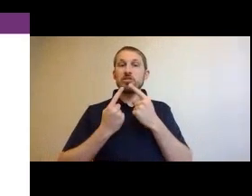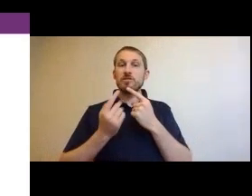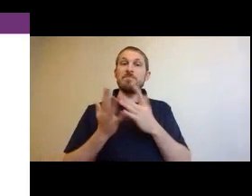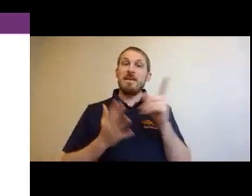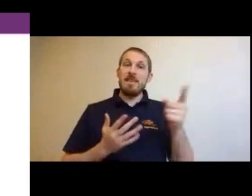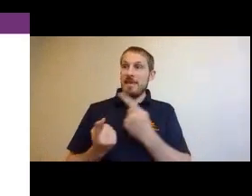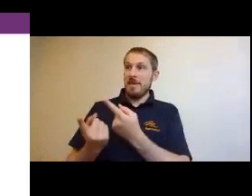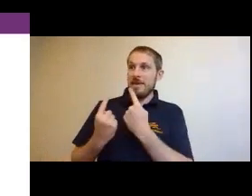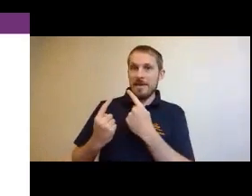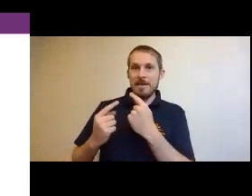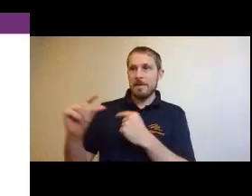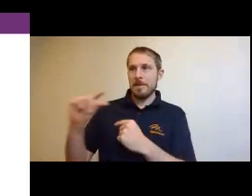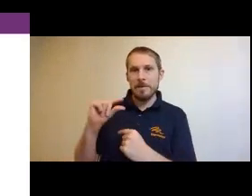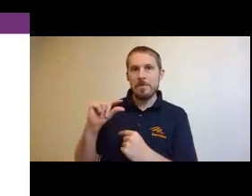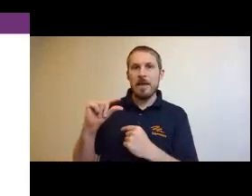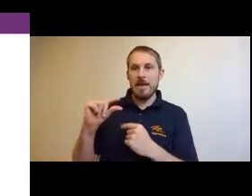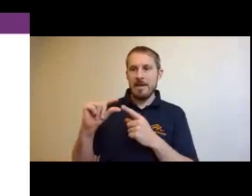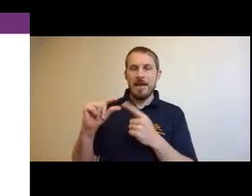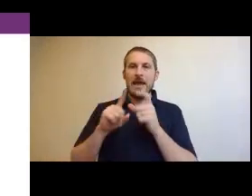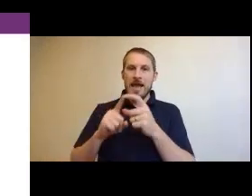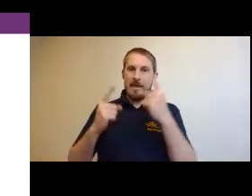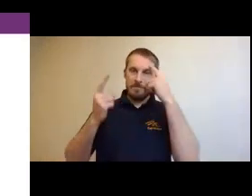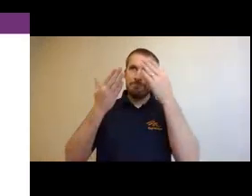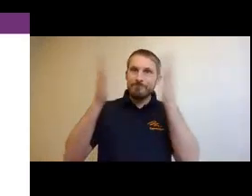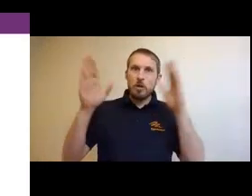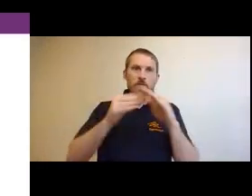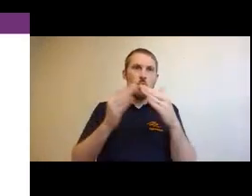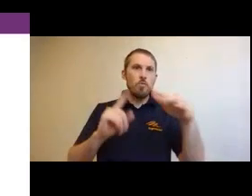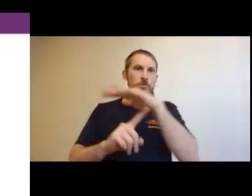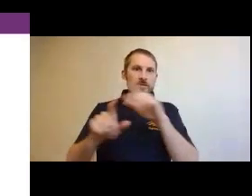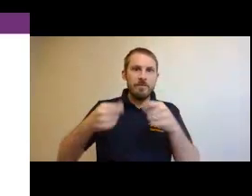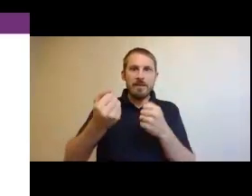a written community connections plan with them, but we can still